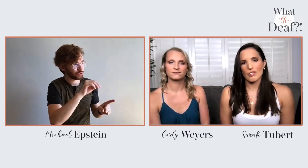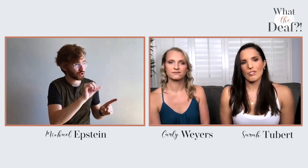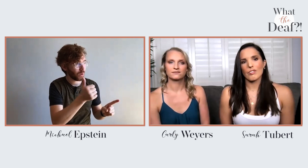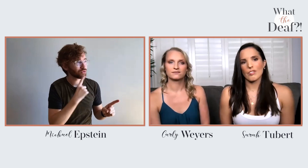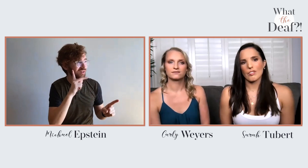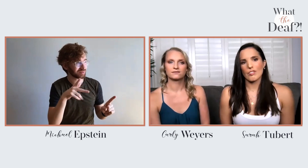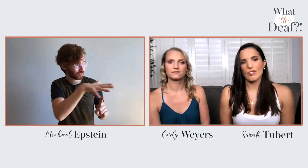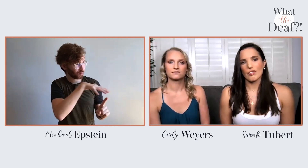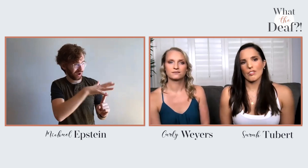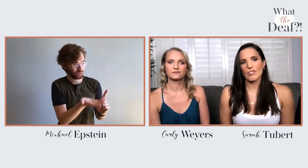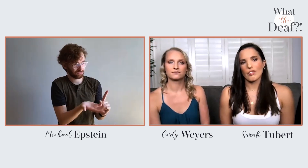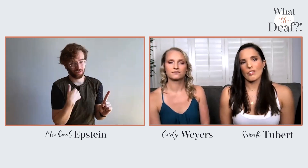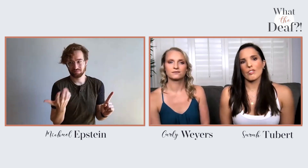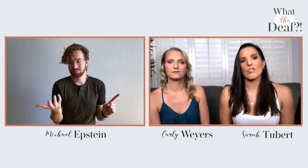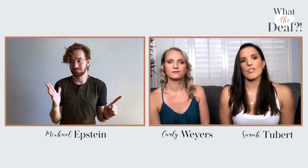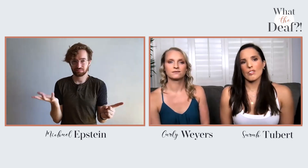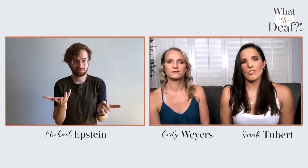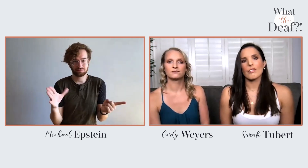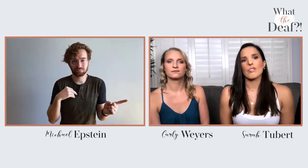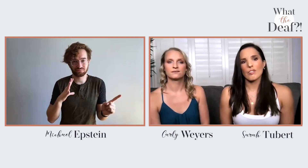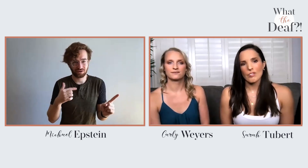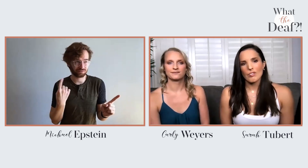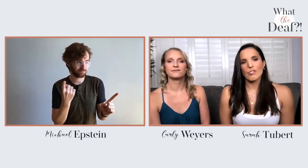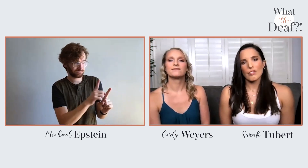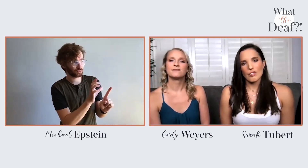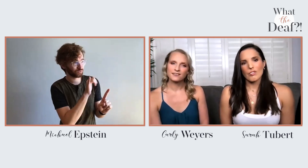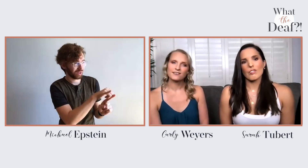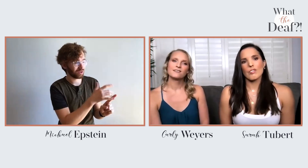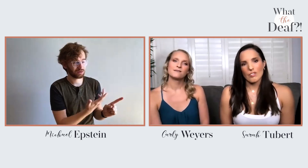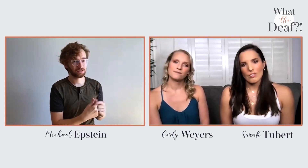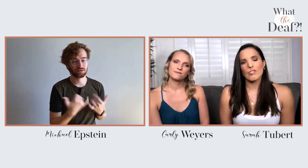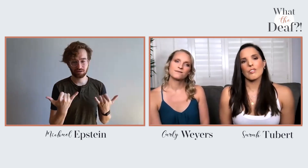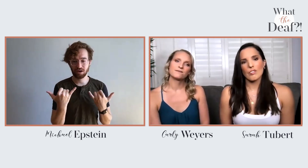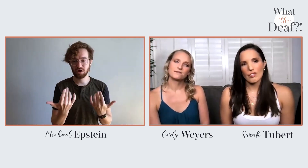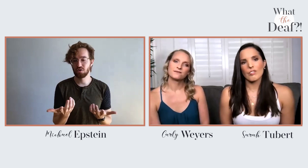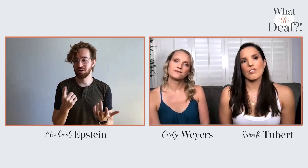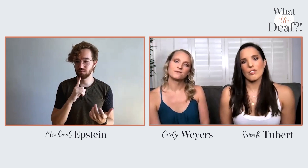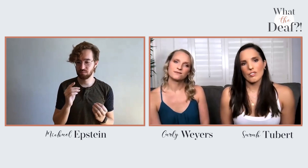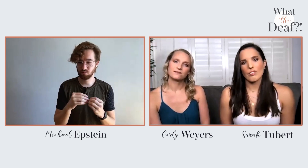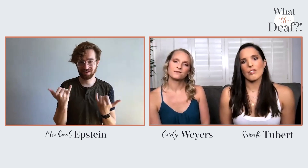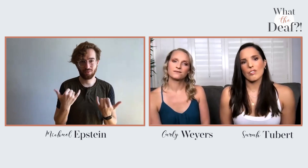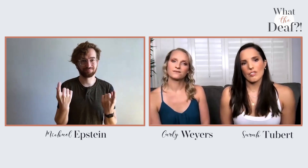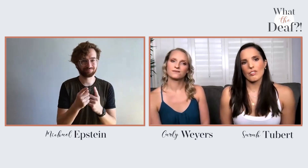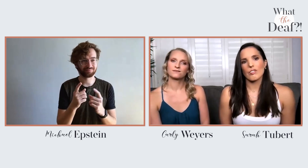and there are no other deaf people in this career, I had to figure out a way to make that work. And so I have more deaf friends now,